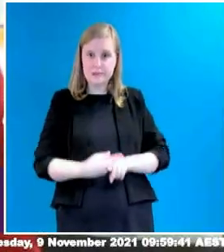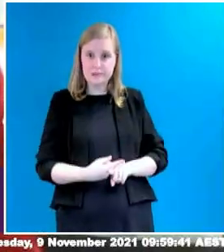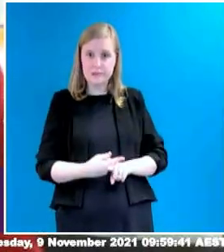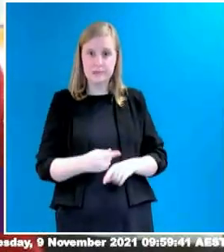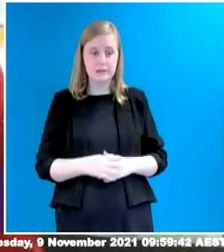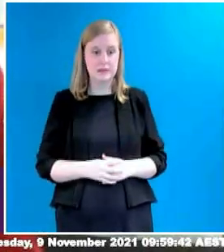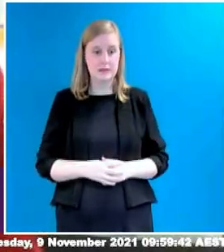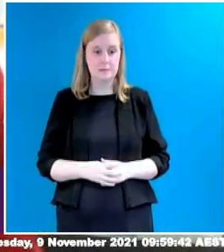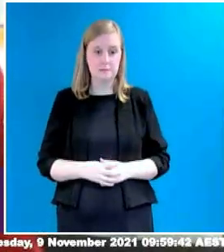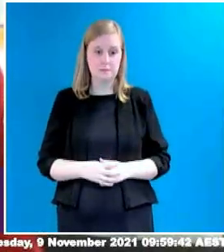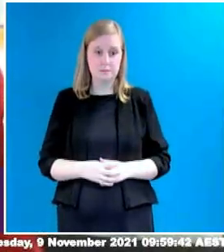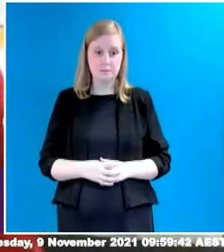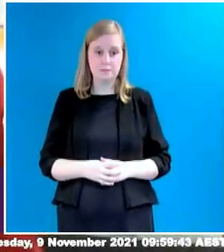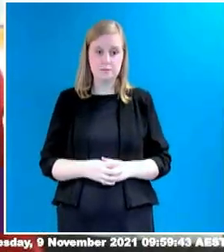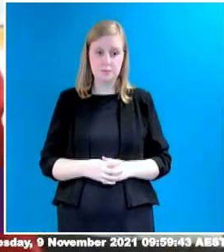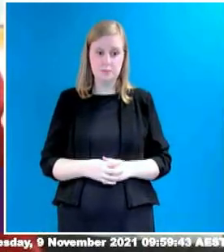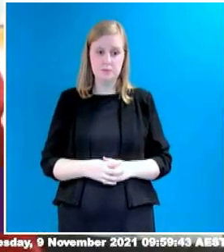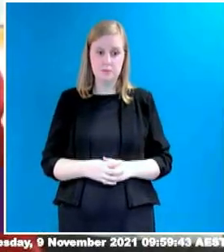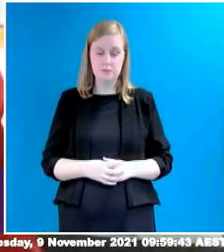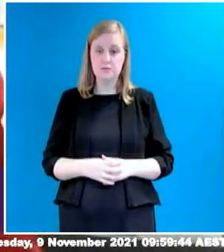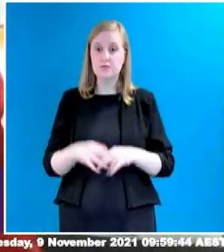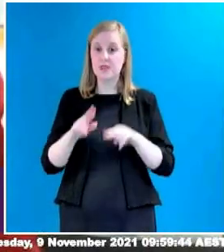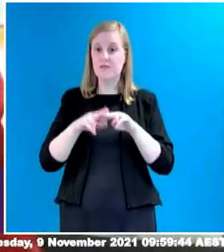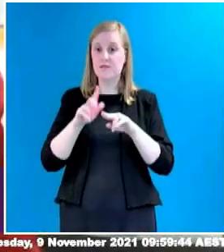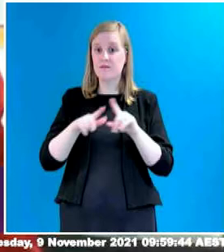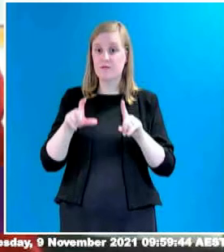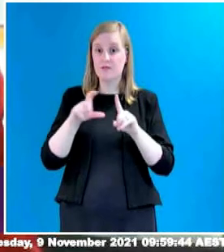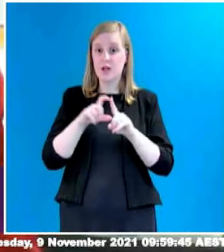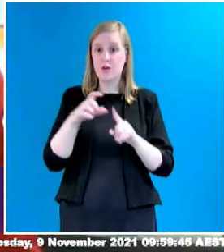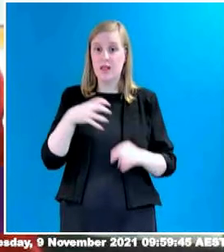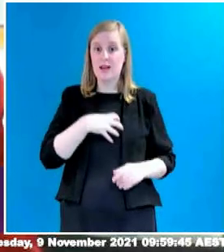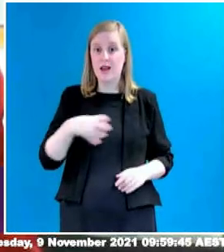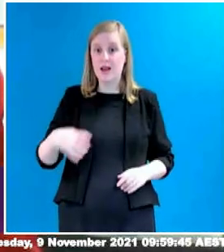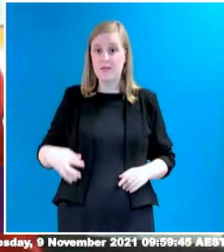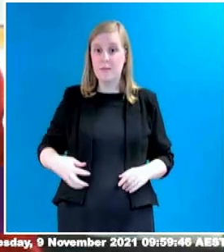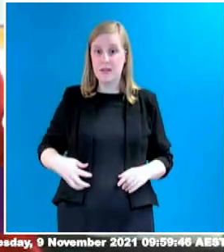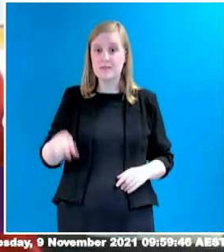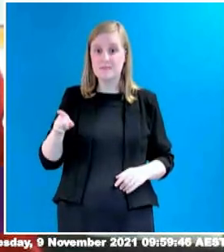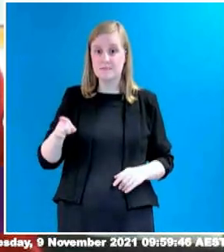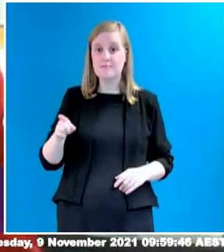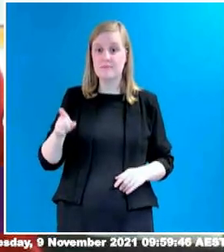Government's push to claw back anti-vilification legislation, not just